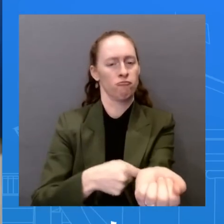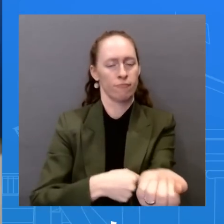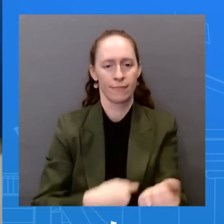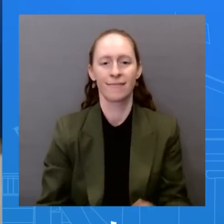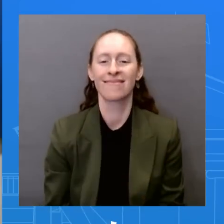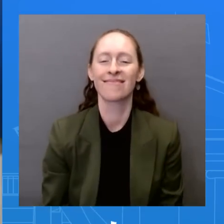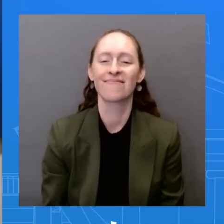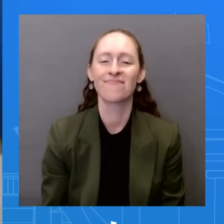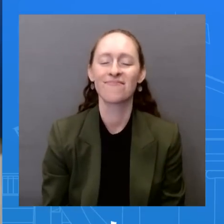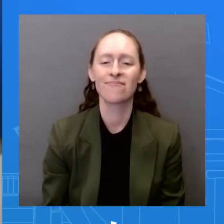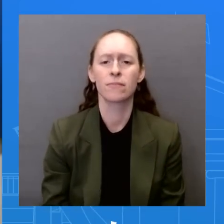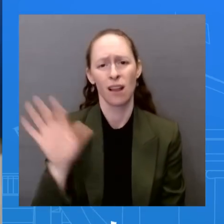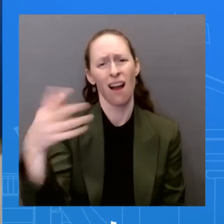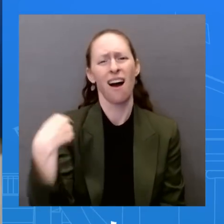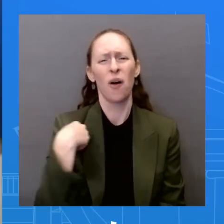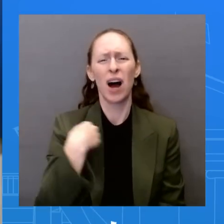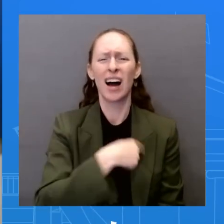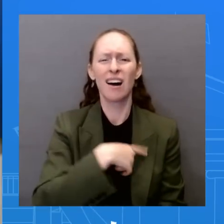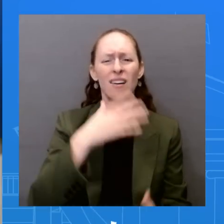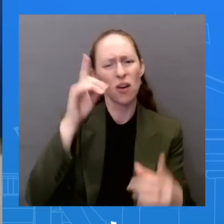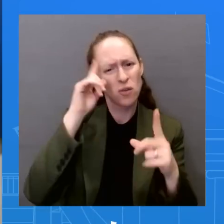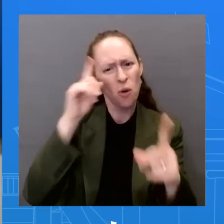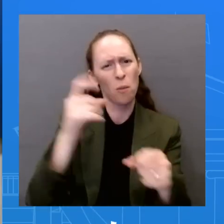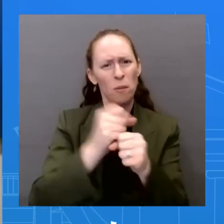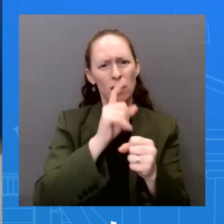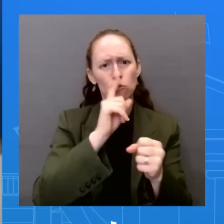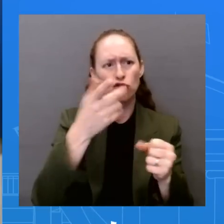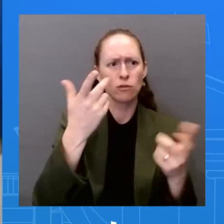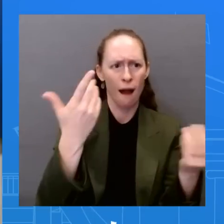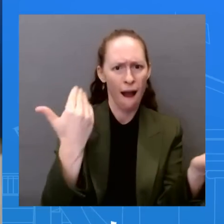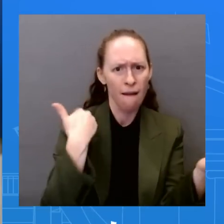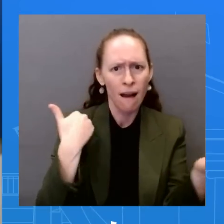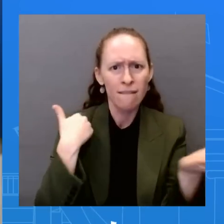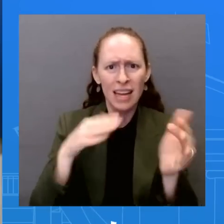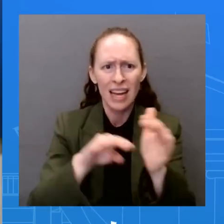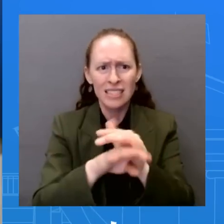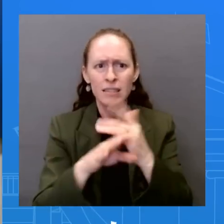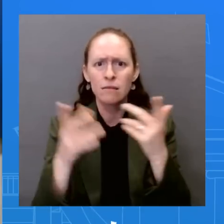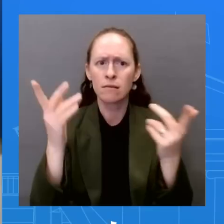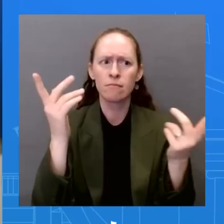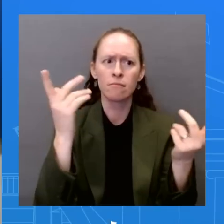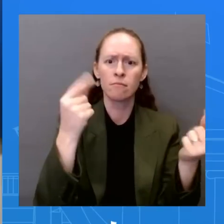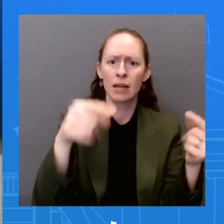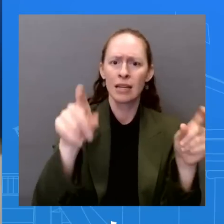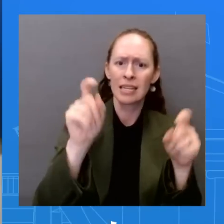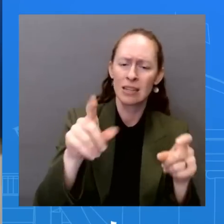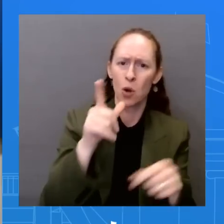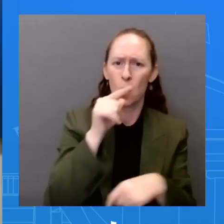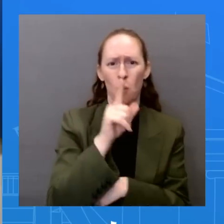And equity has to be a key point and priority embedded in throughout our response.